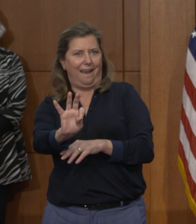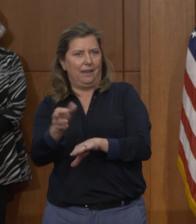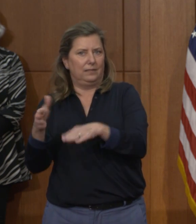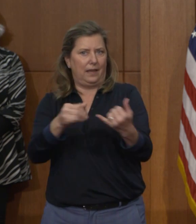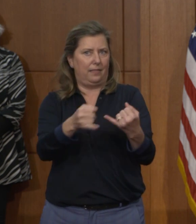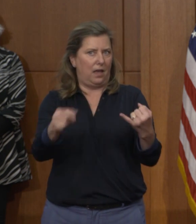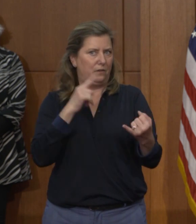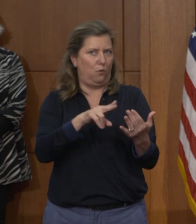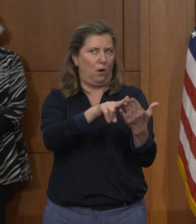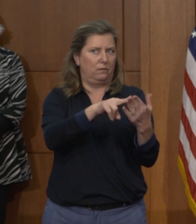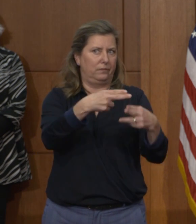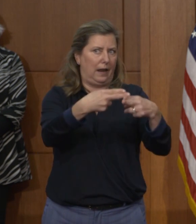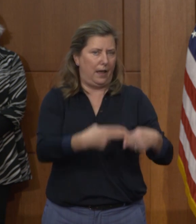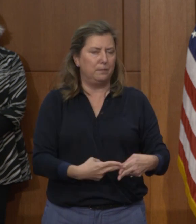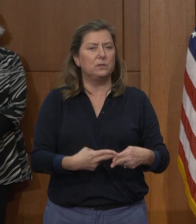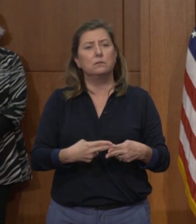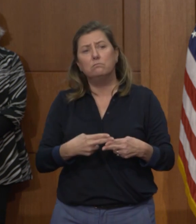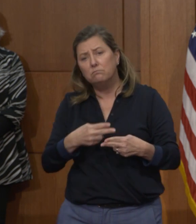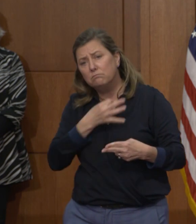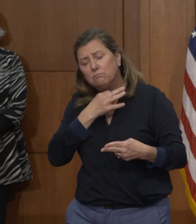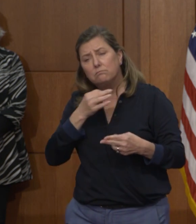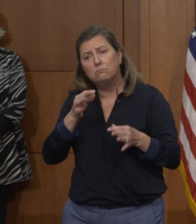are currently being forced to either go out and get voter signatures, um,